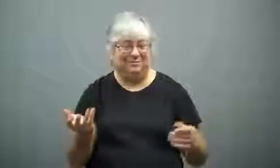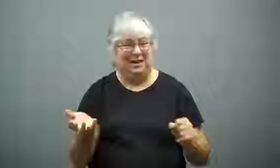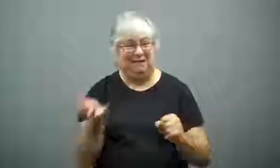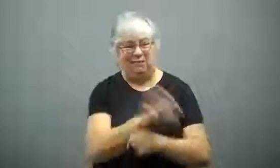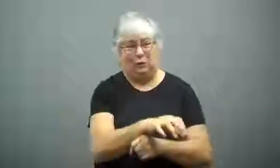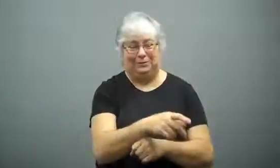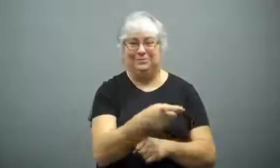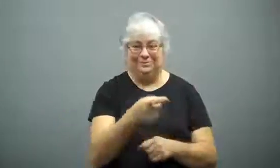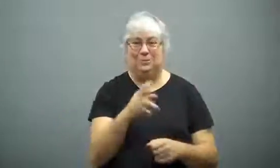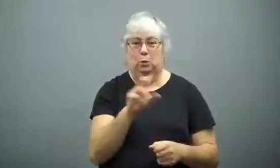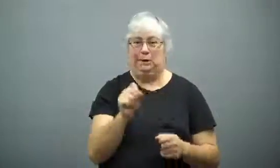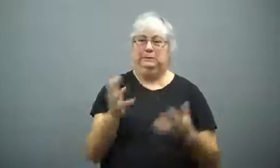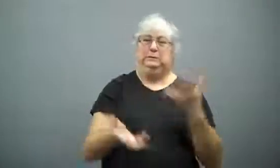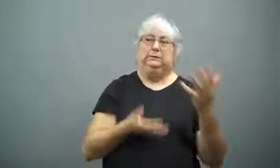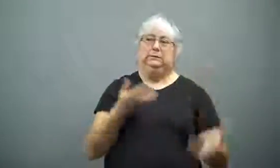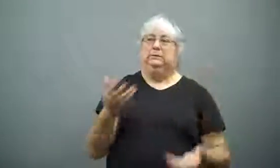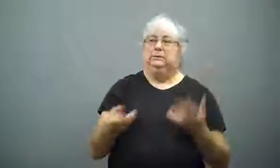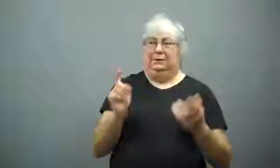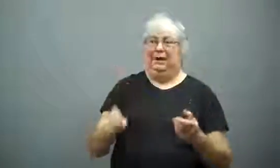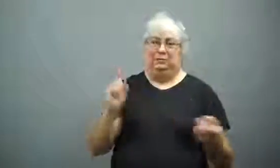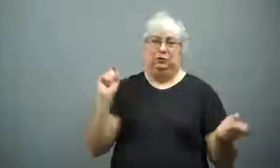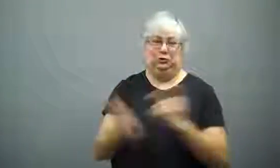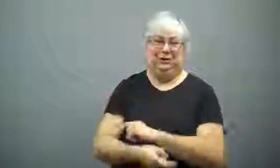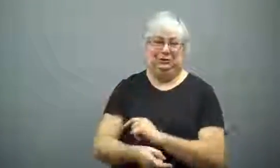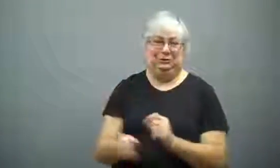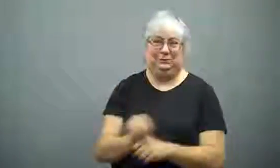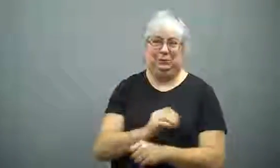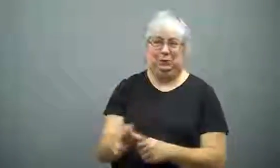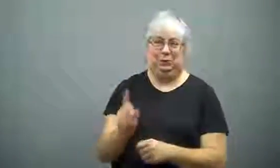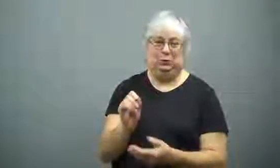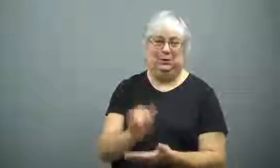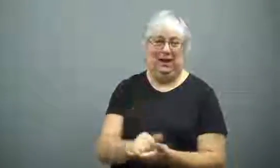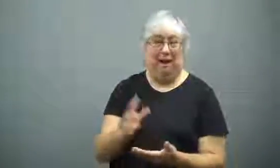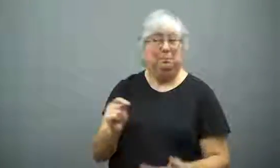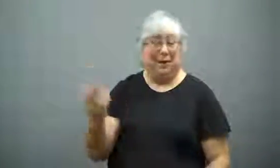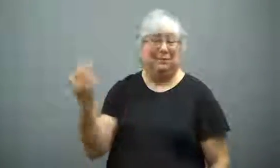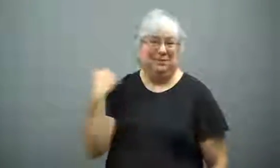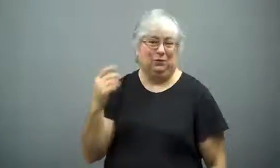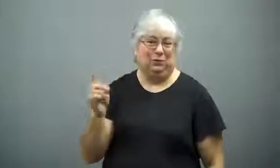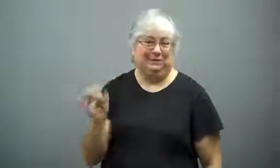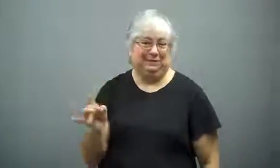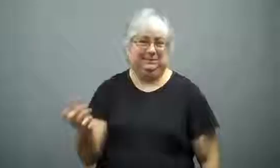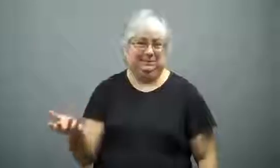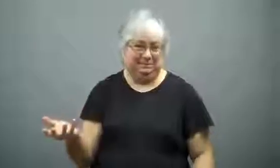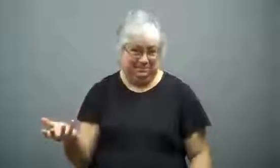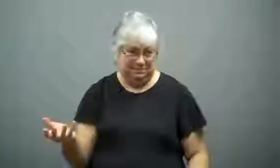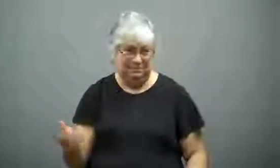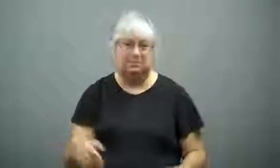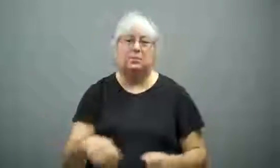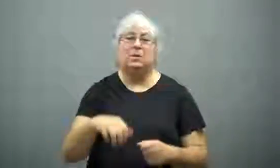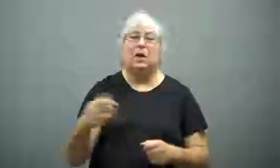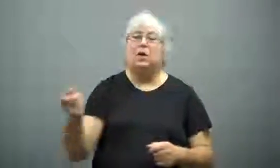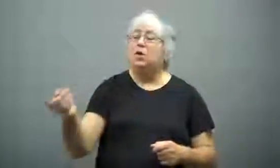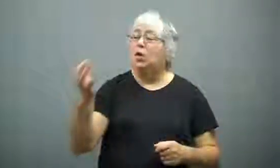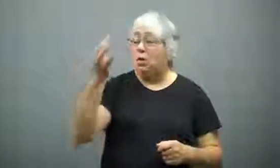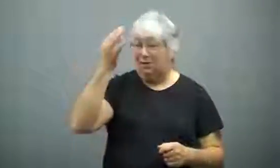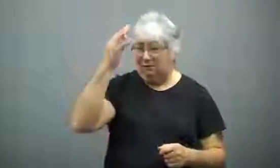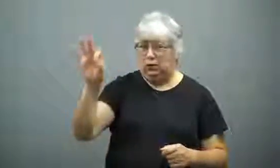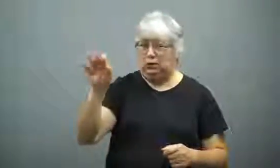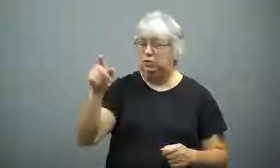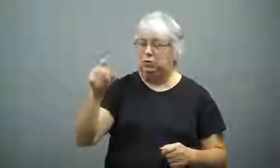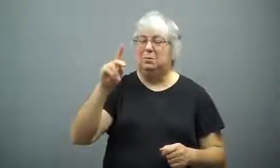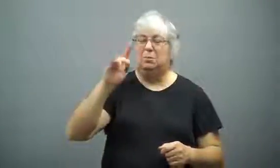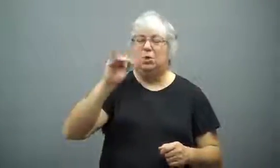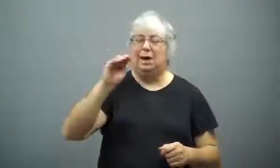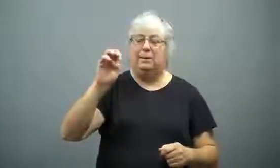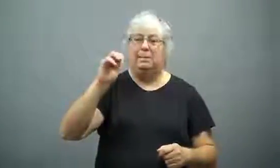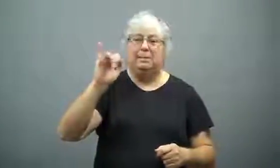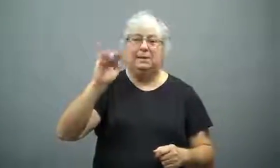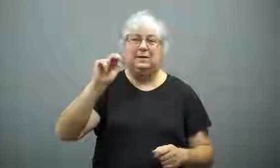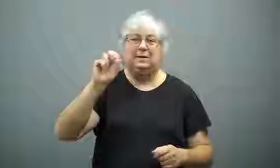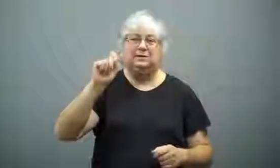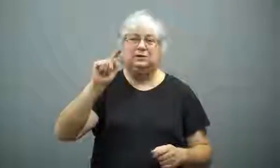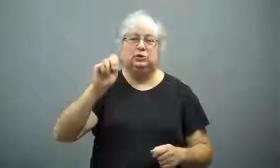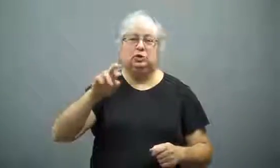It was forced to change past practices and stop doing those things.